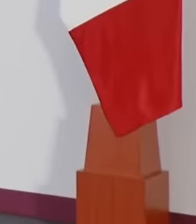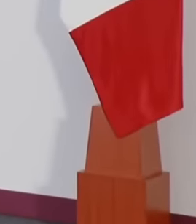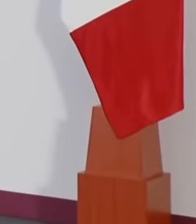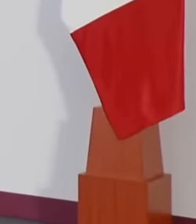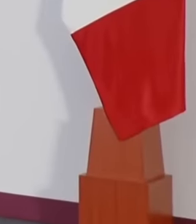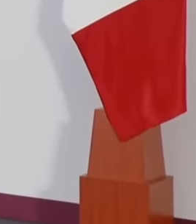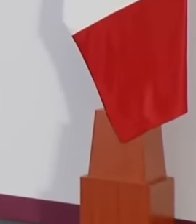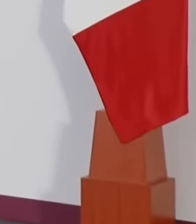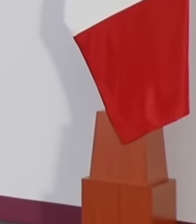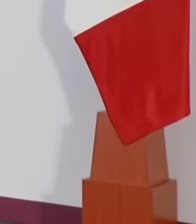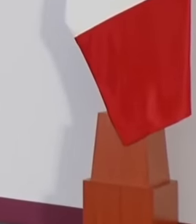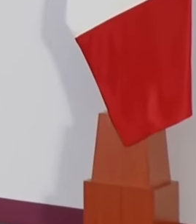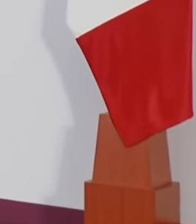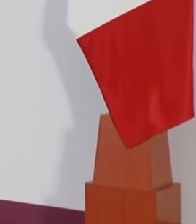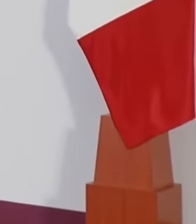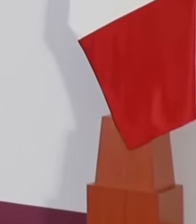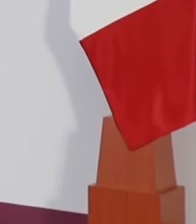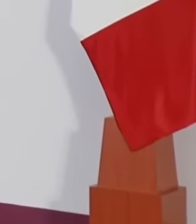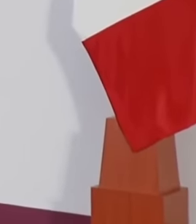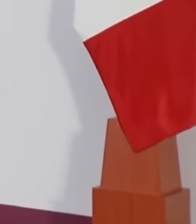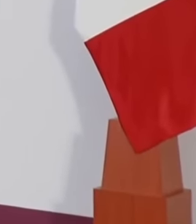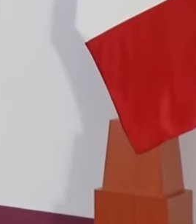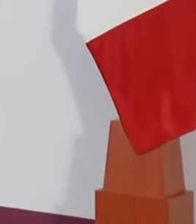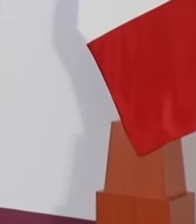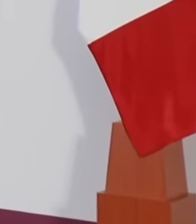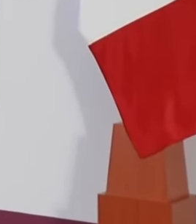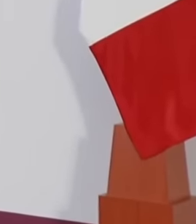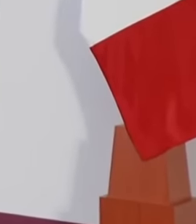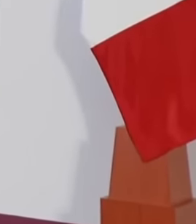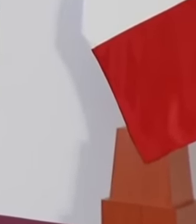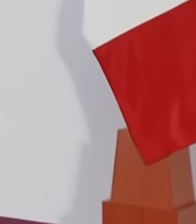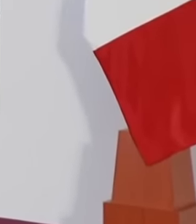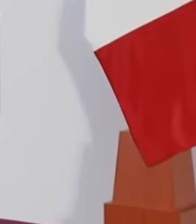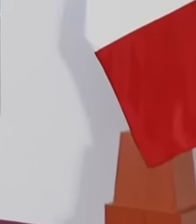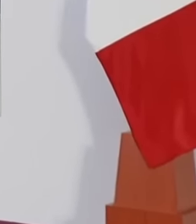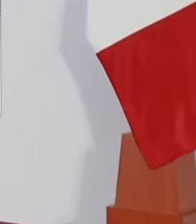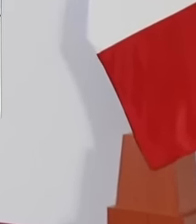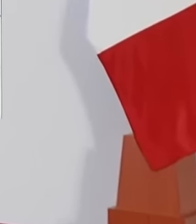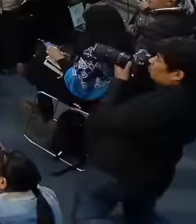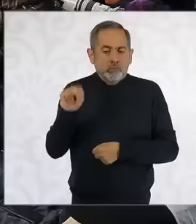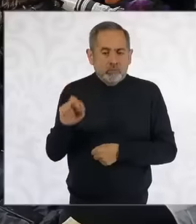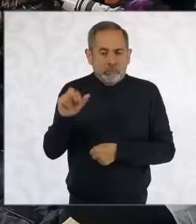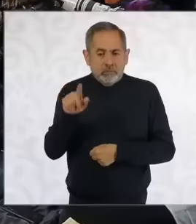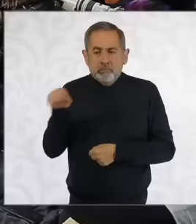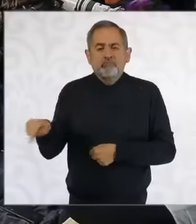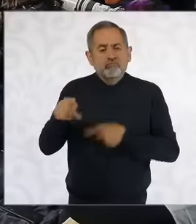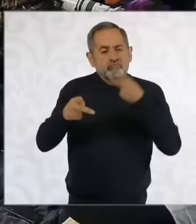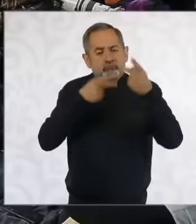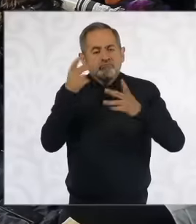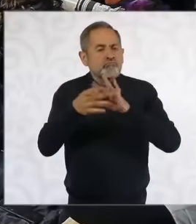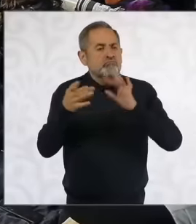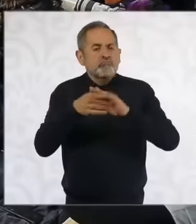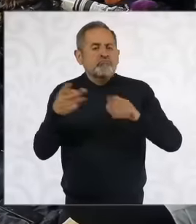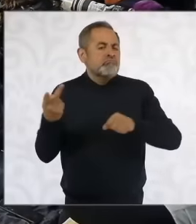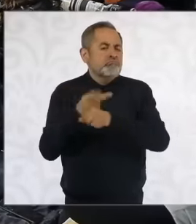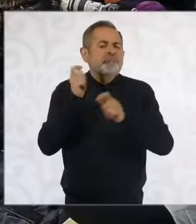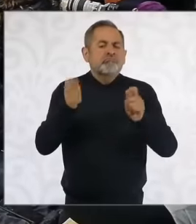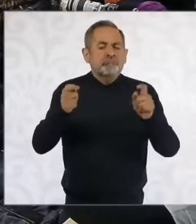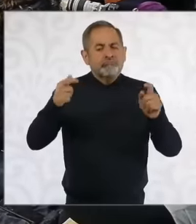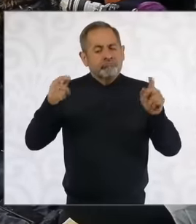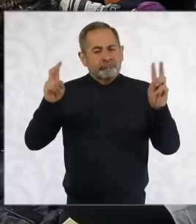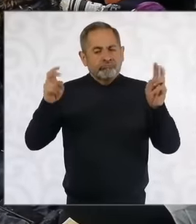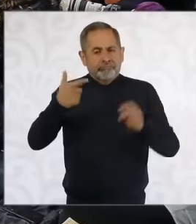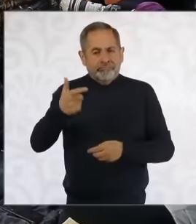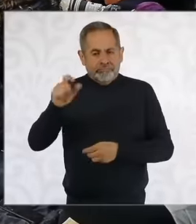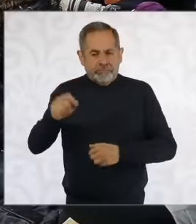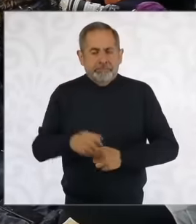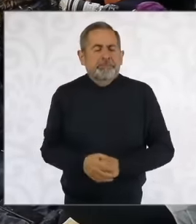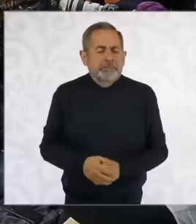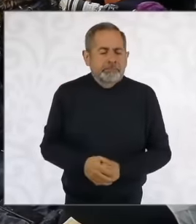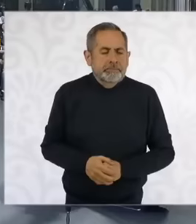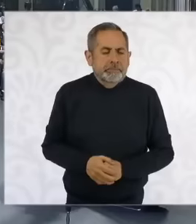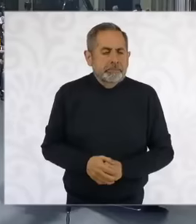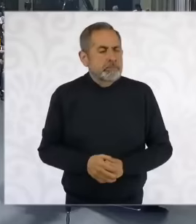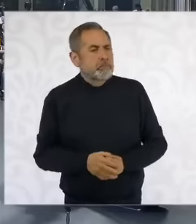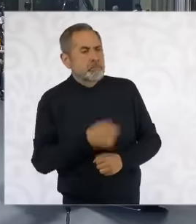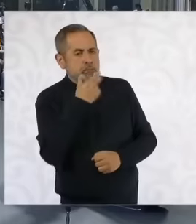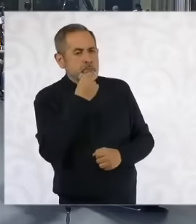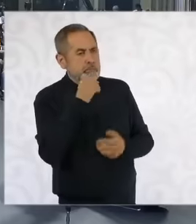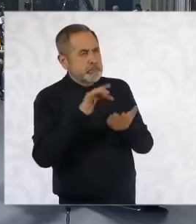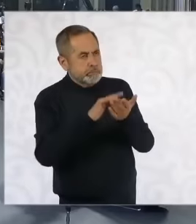thank you And lastly, president, allow me to insist a little more today a survey is published